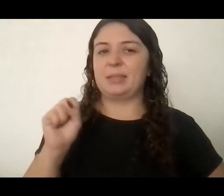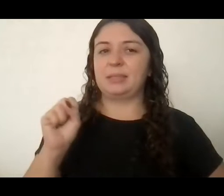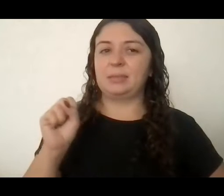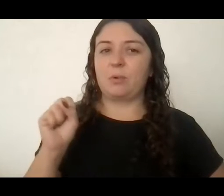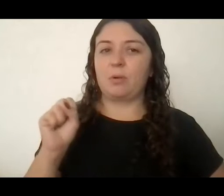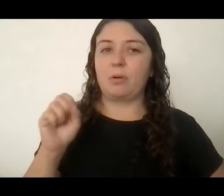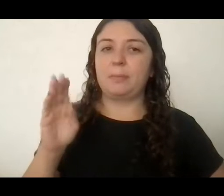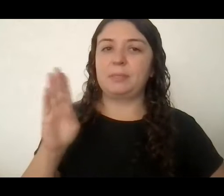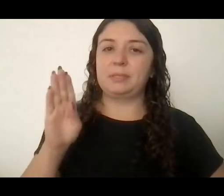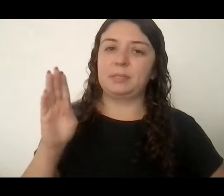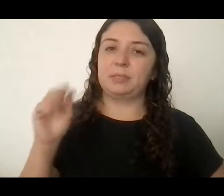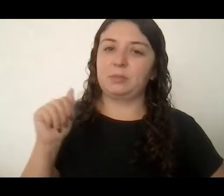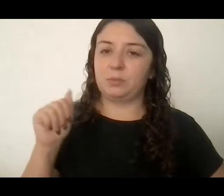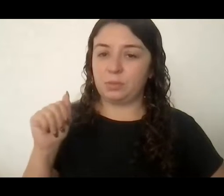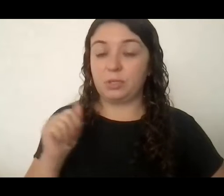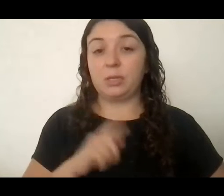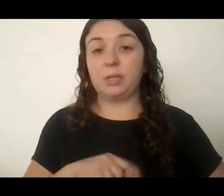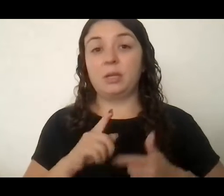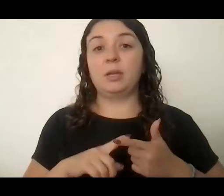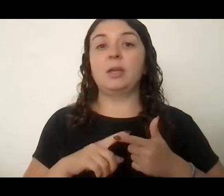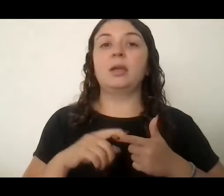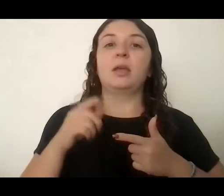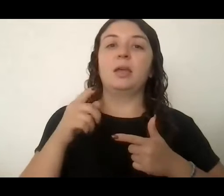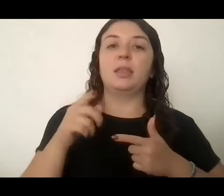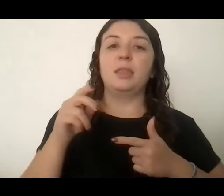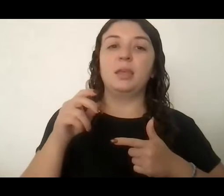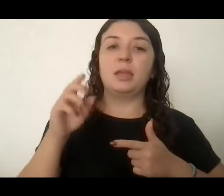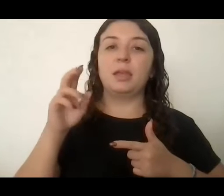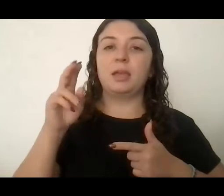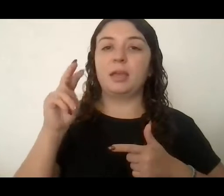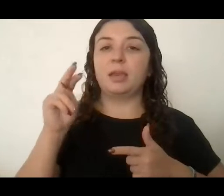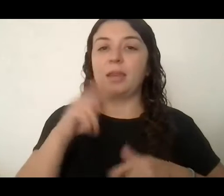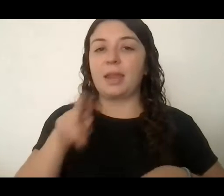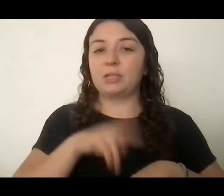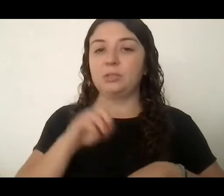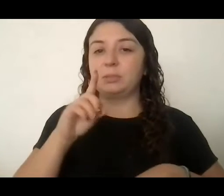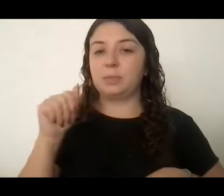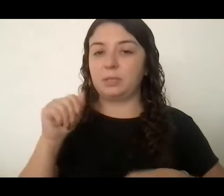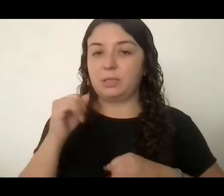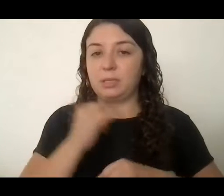National Disability Institute in leading this community navigator pilot program,